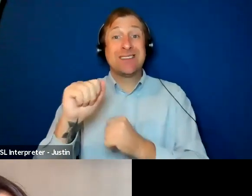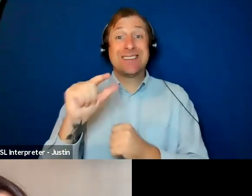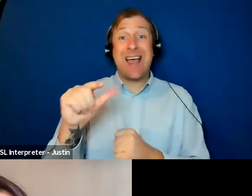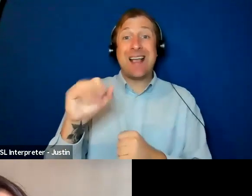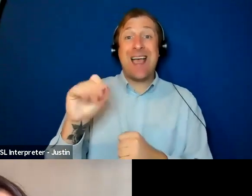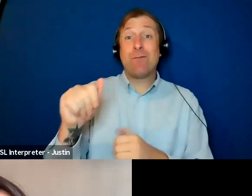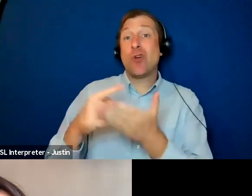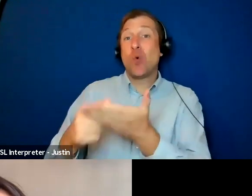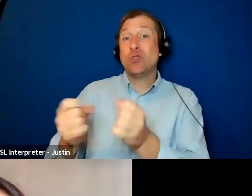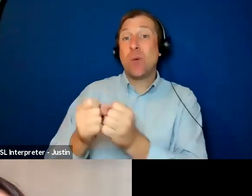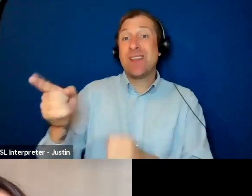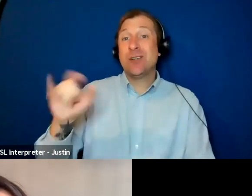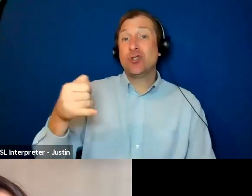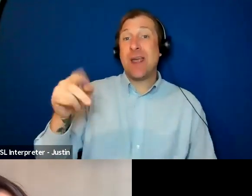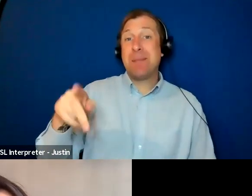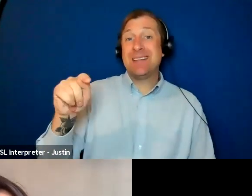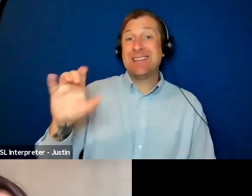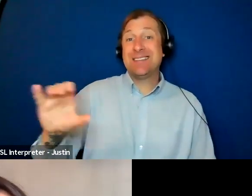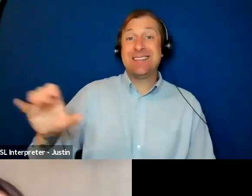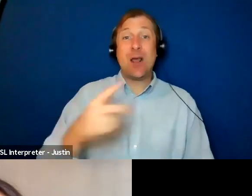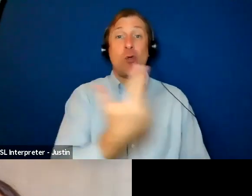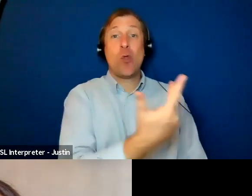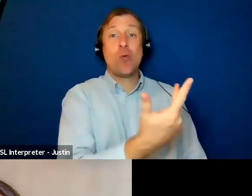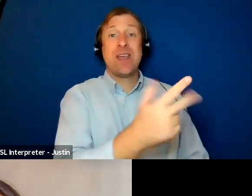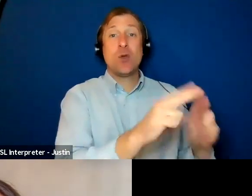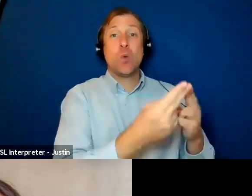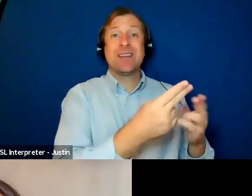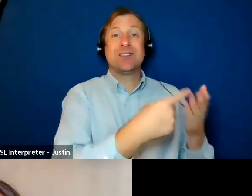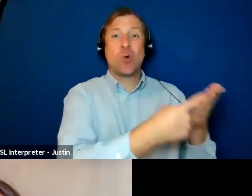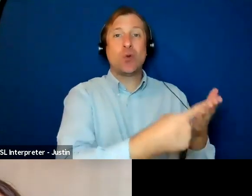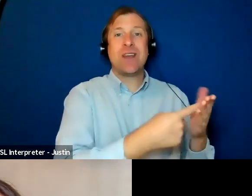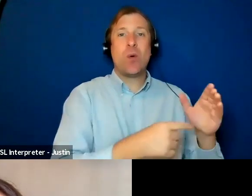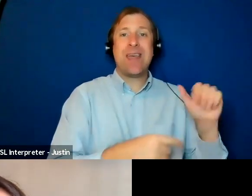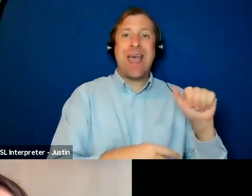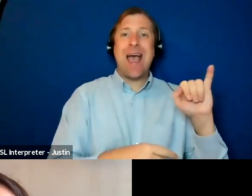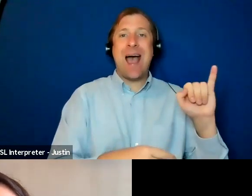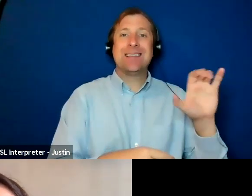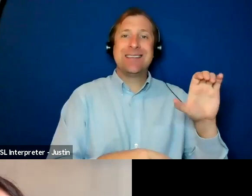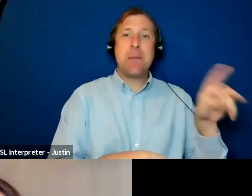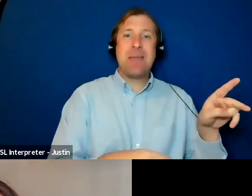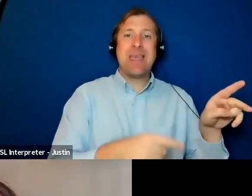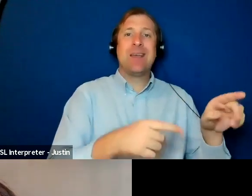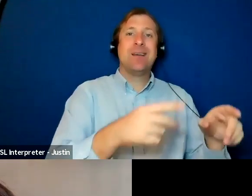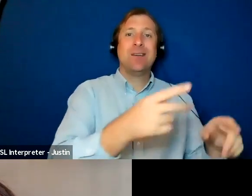the JPC, and those other three unions all negotiate with a separate entity, the AICP. So we are coordinating our efforts and we are trying to